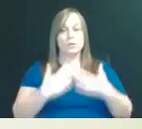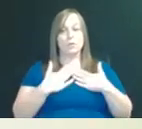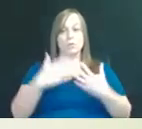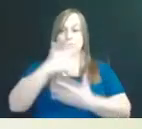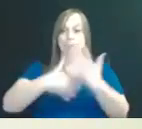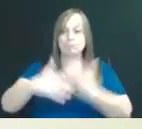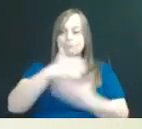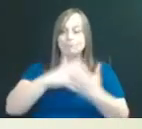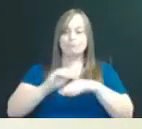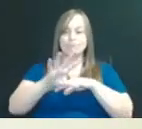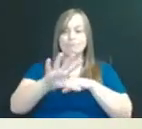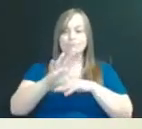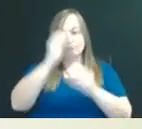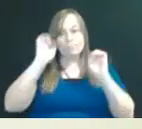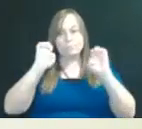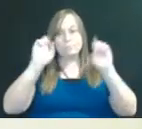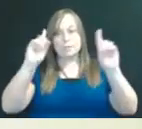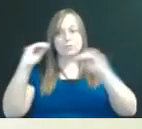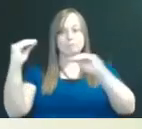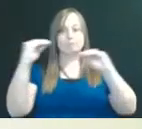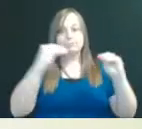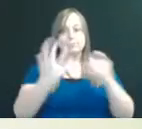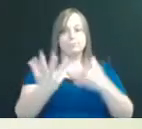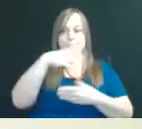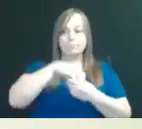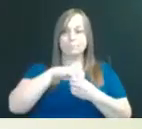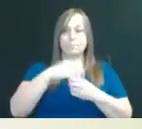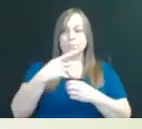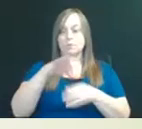and influence your community to become involved in voting as well.